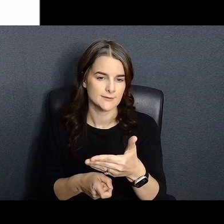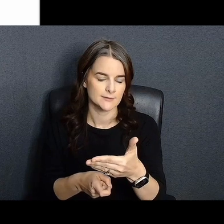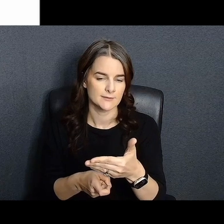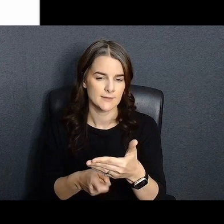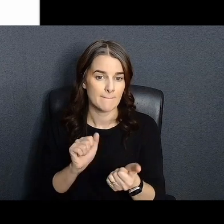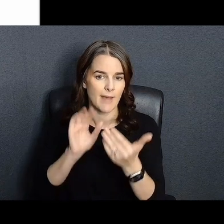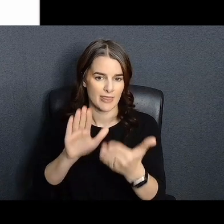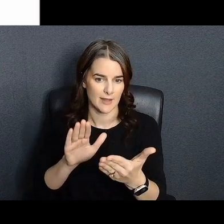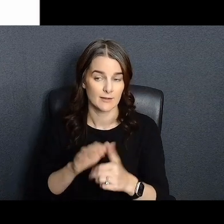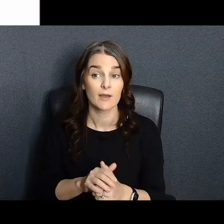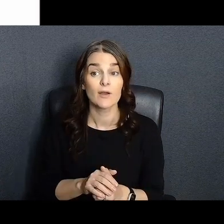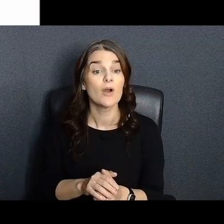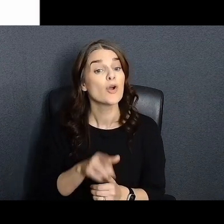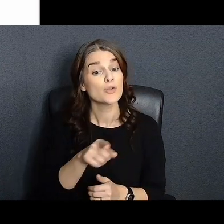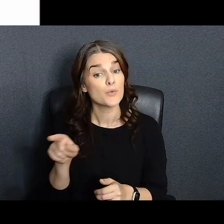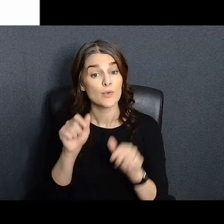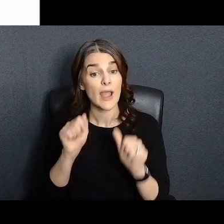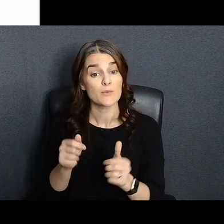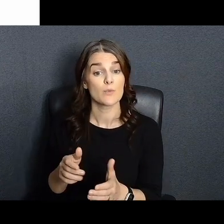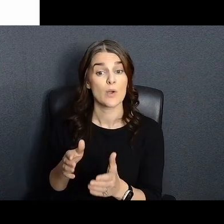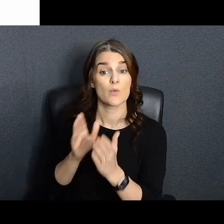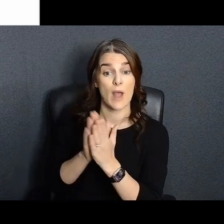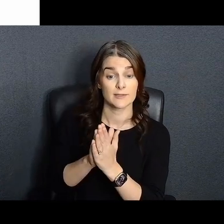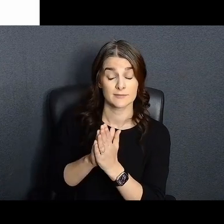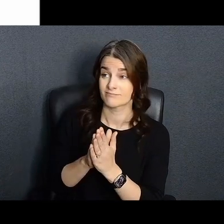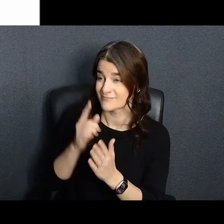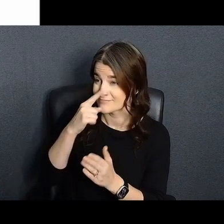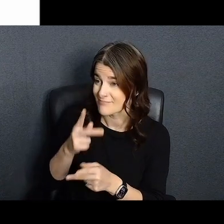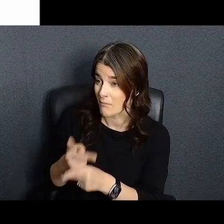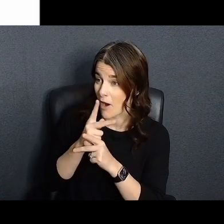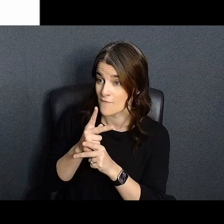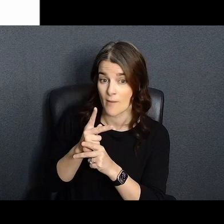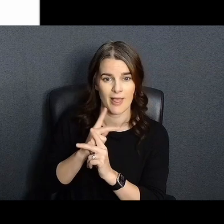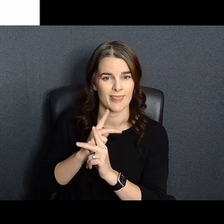You can also request to borrow these from our lending library at TechOWLs as well.